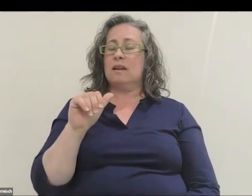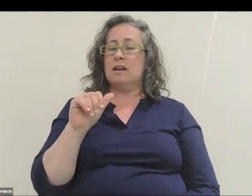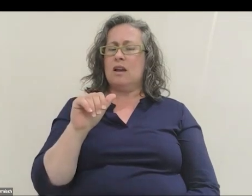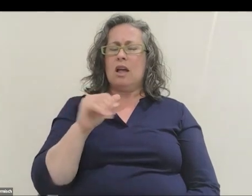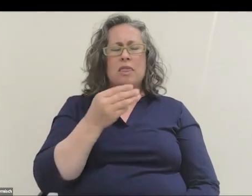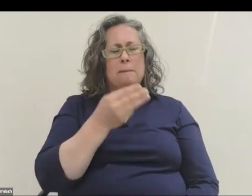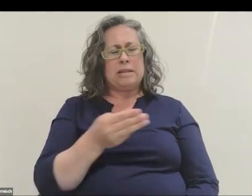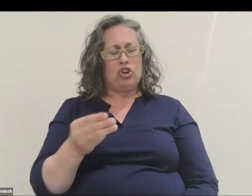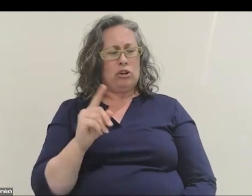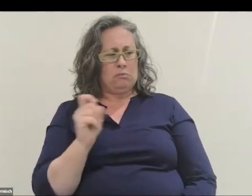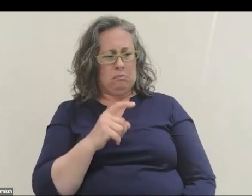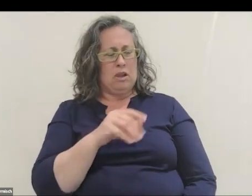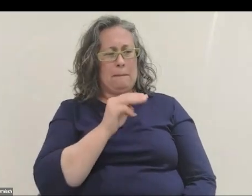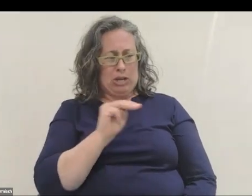Adrian asks, "Are the materials available